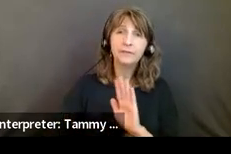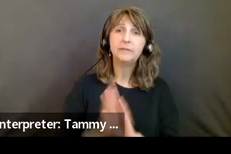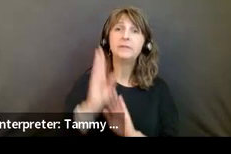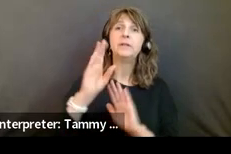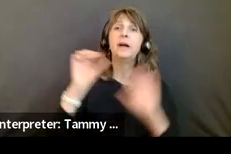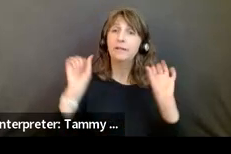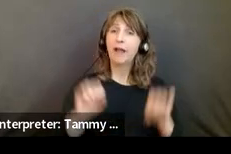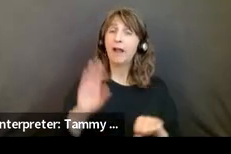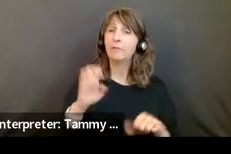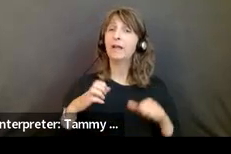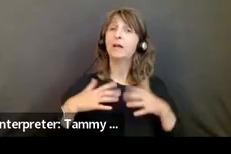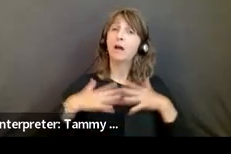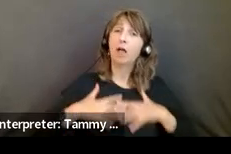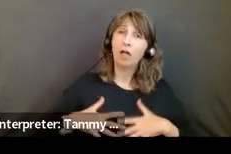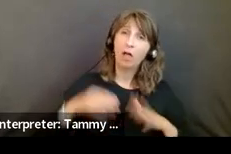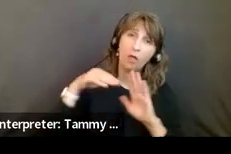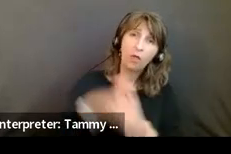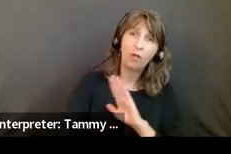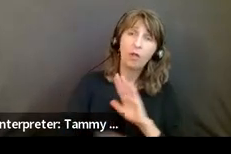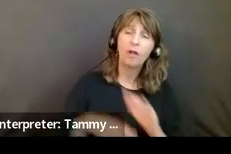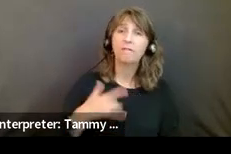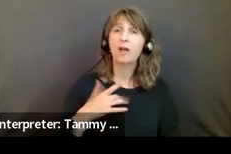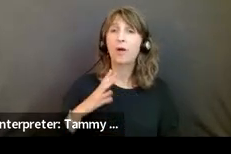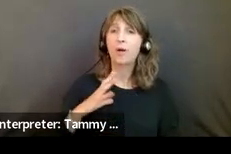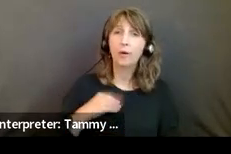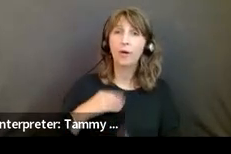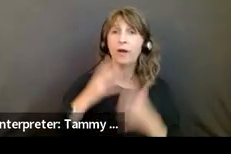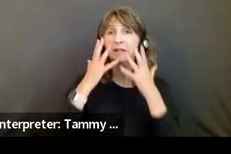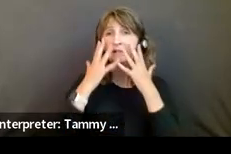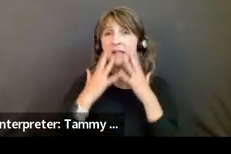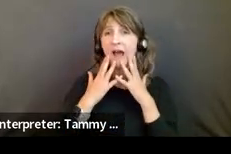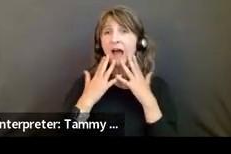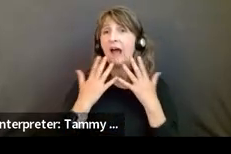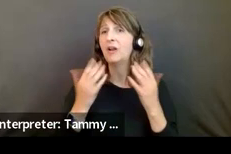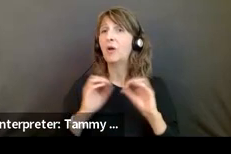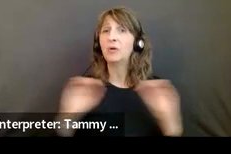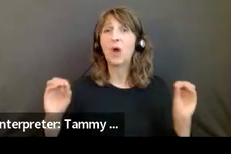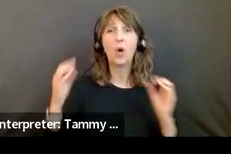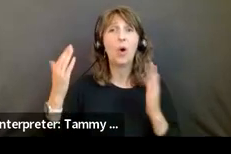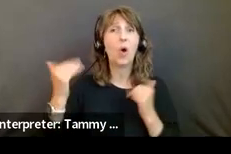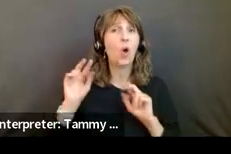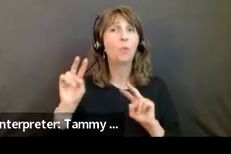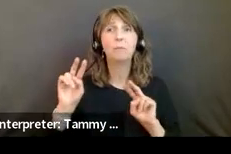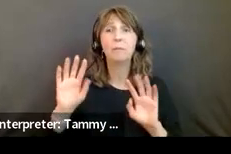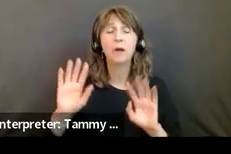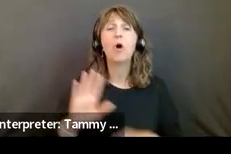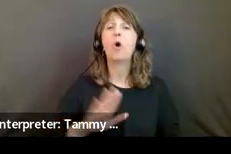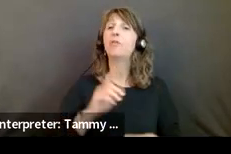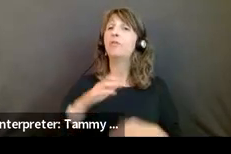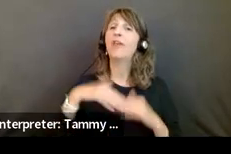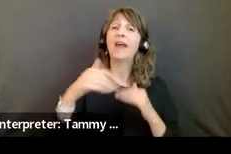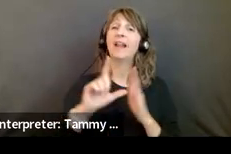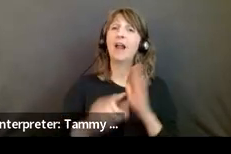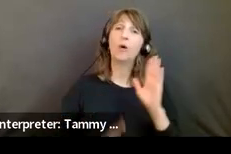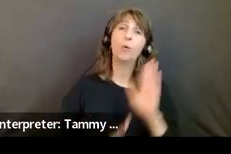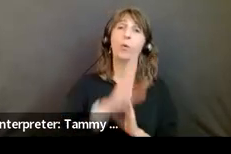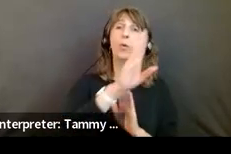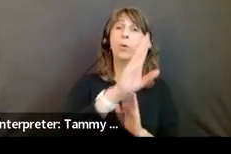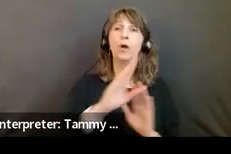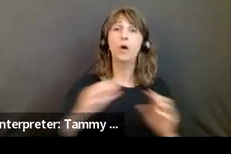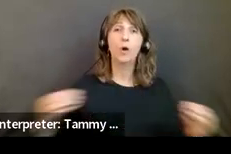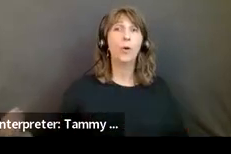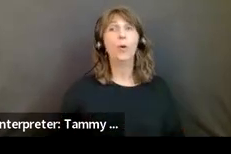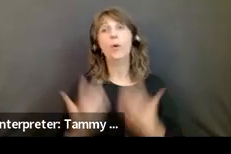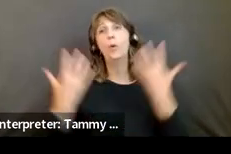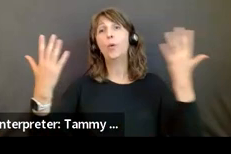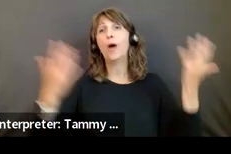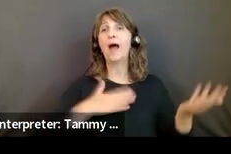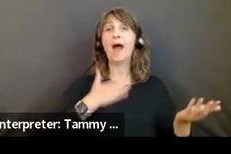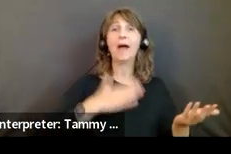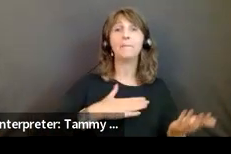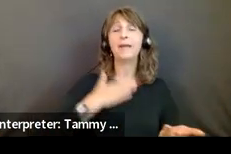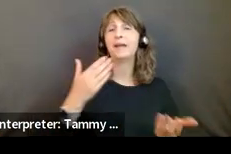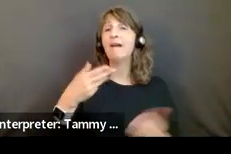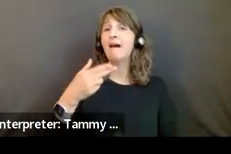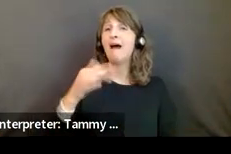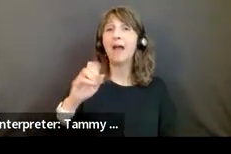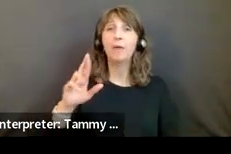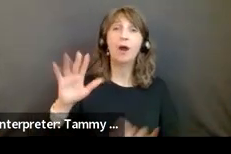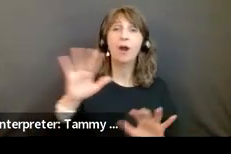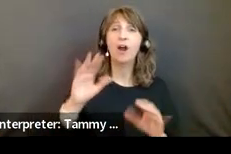Very sad, very hopeless, to manic episodes where they feel more elated and they seem very happy and they're more hyperactive or more impulsive in their behavior.